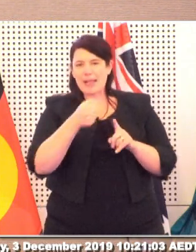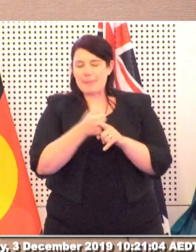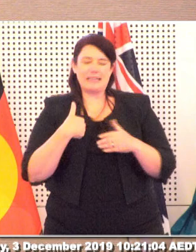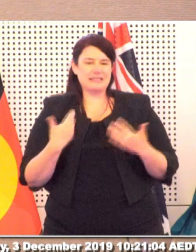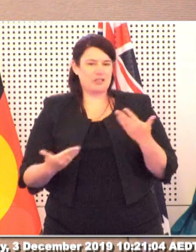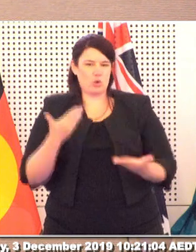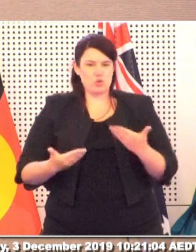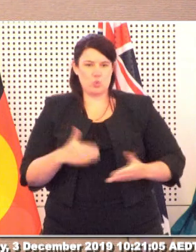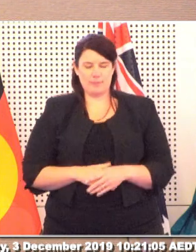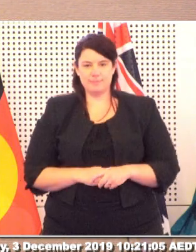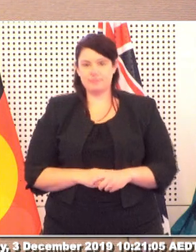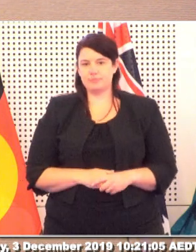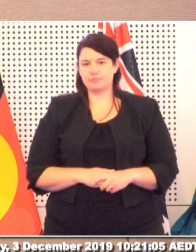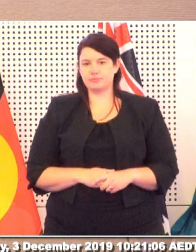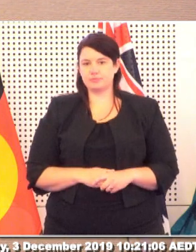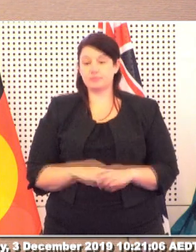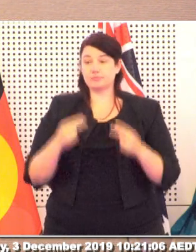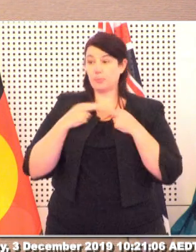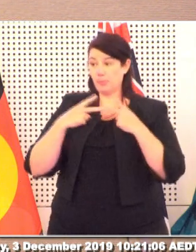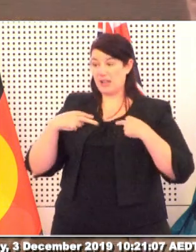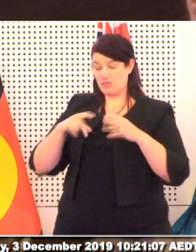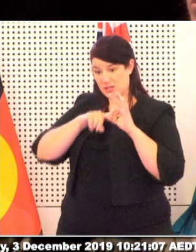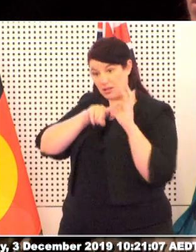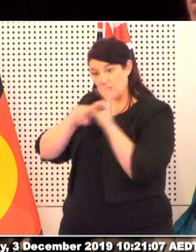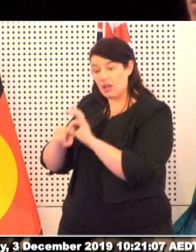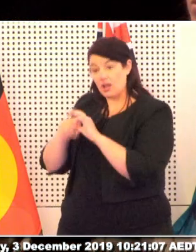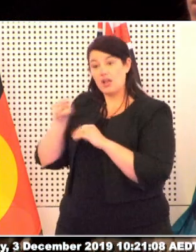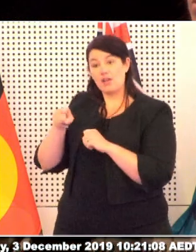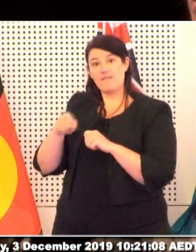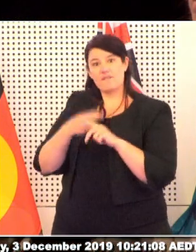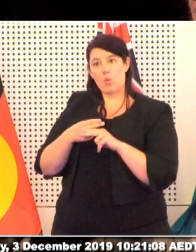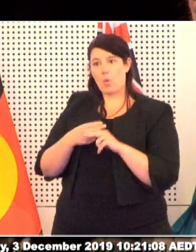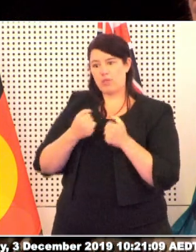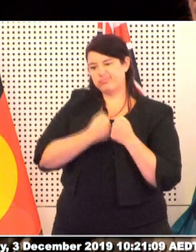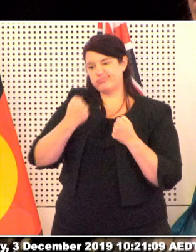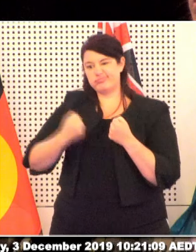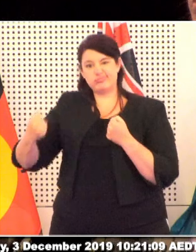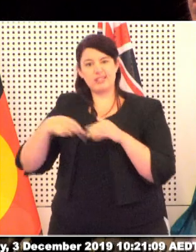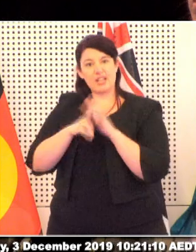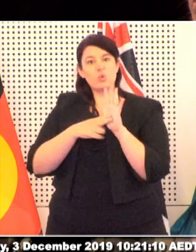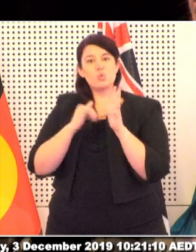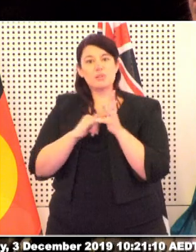In terms of the process or the progress in Australia, how would you